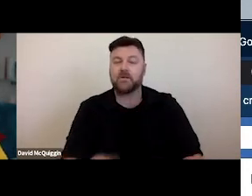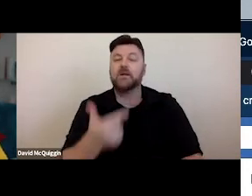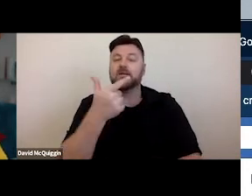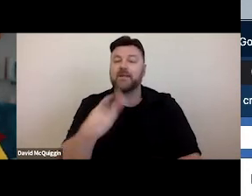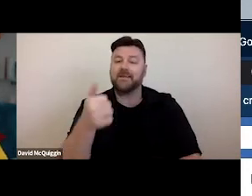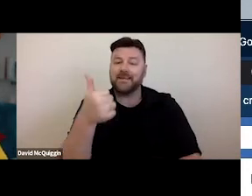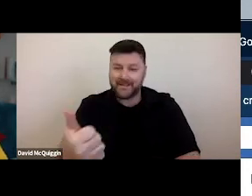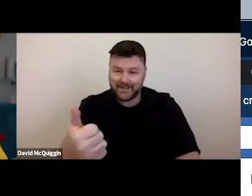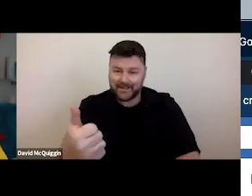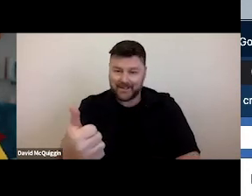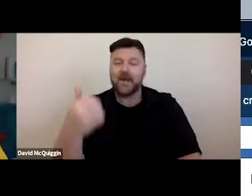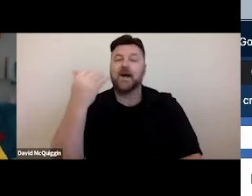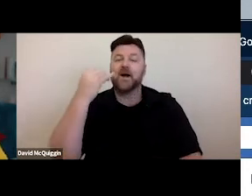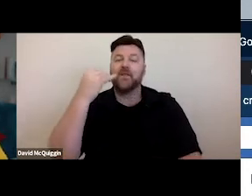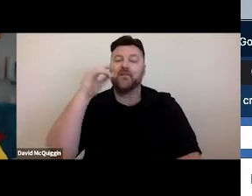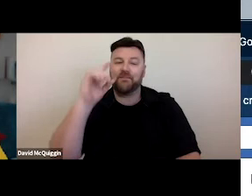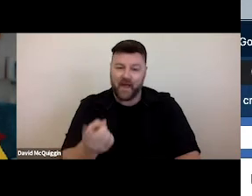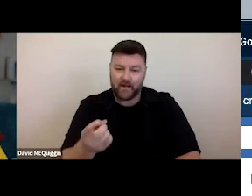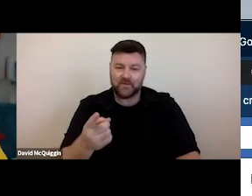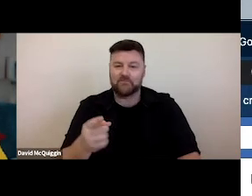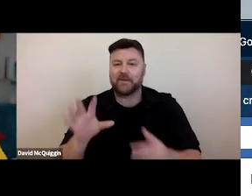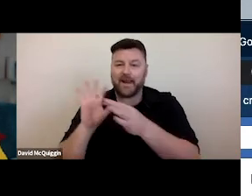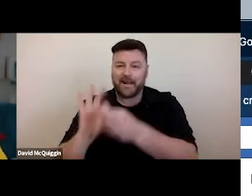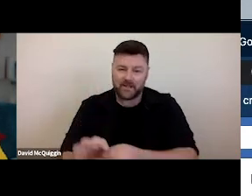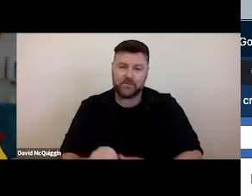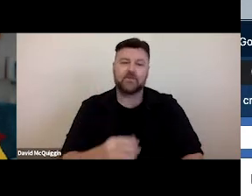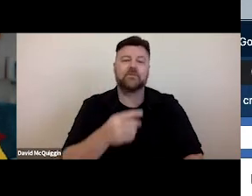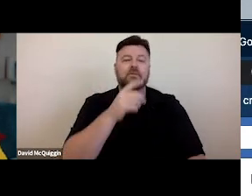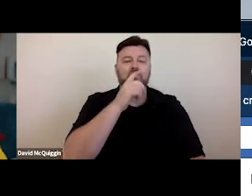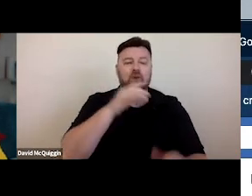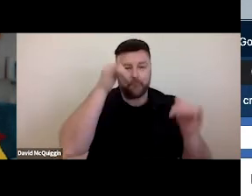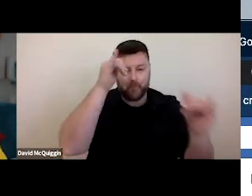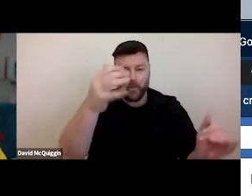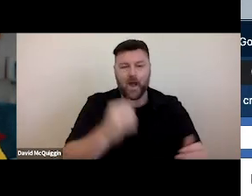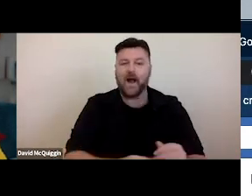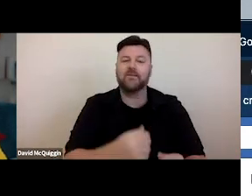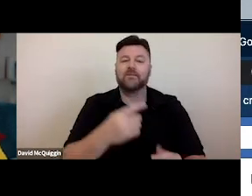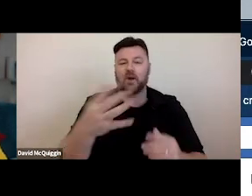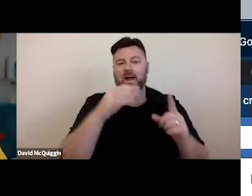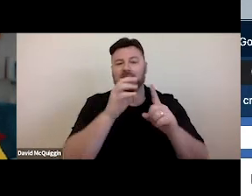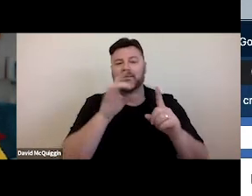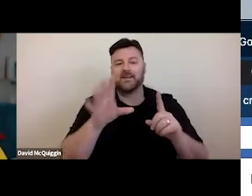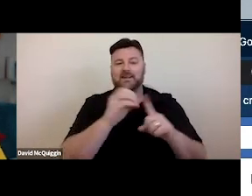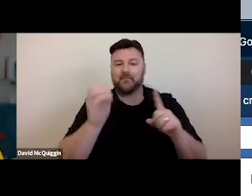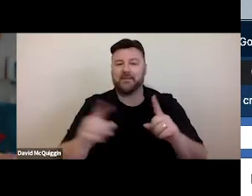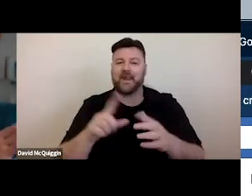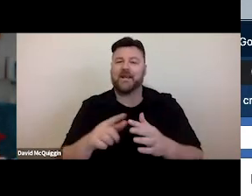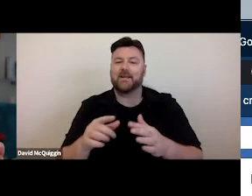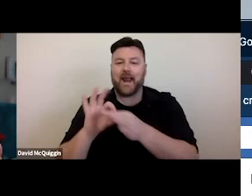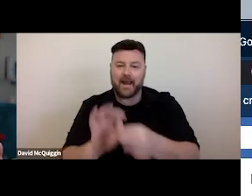and that Red Bull had 48 million likes and 4. So they're at about 10% engagement.